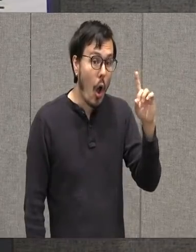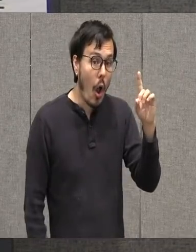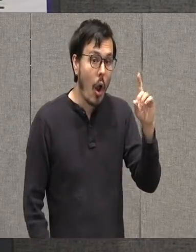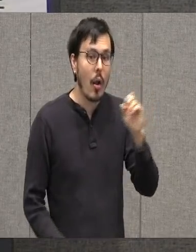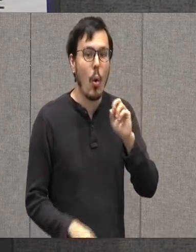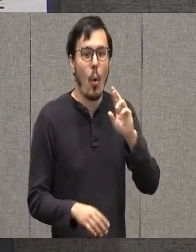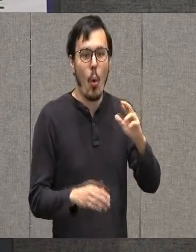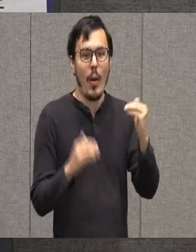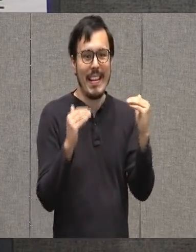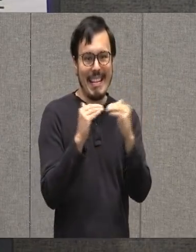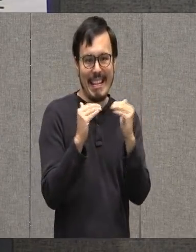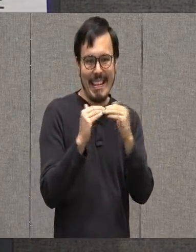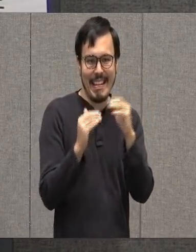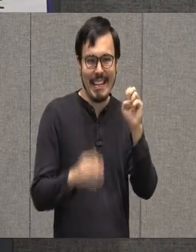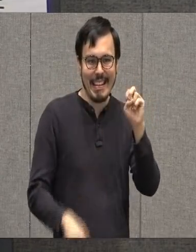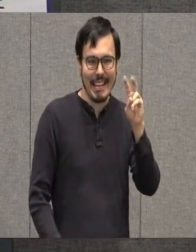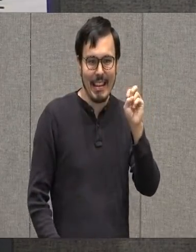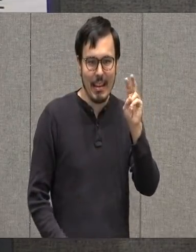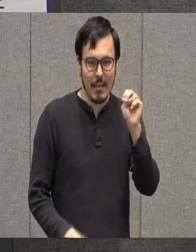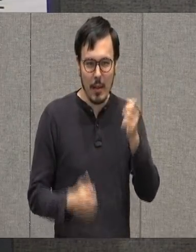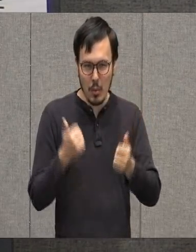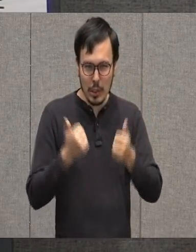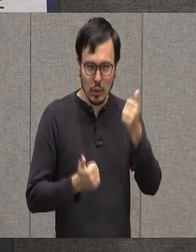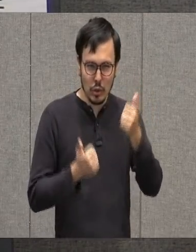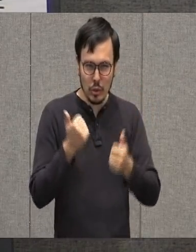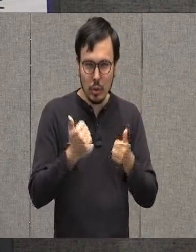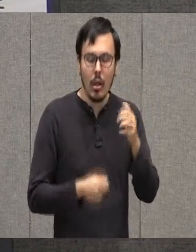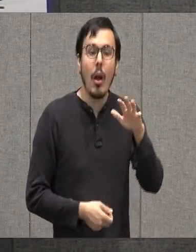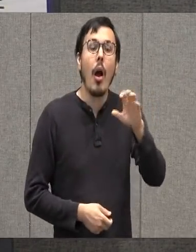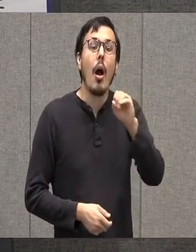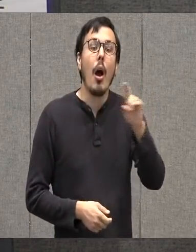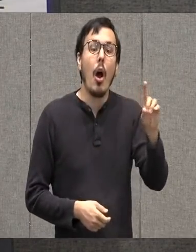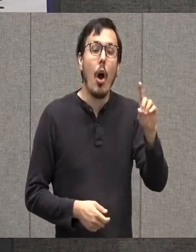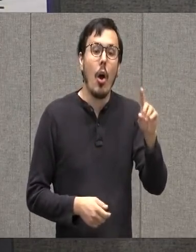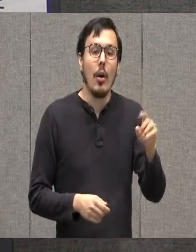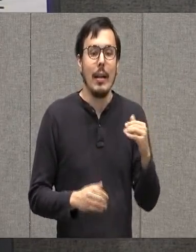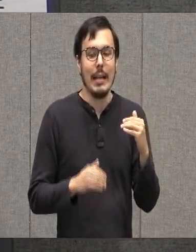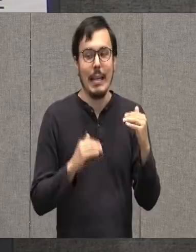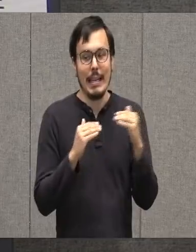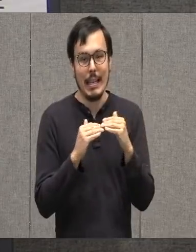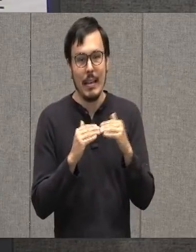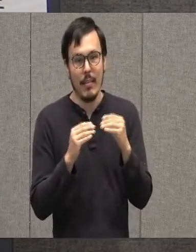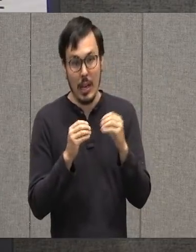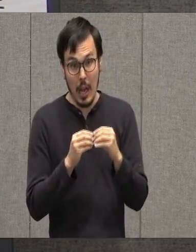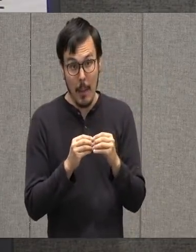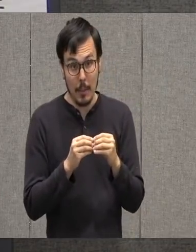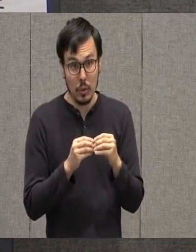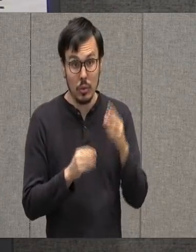We've talked a lot about odd and even numbers, and remember that even numbers always have a match.